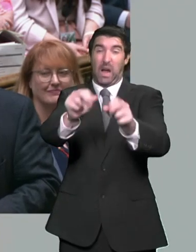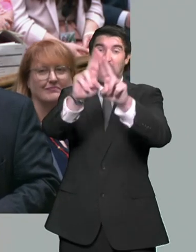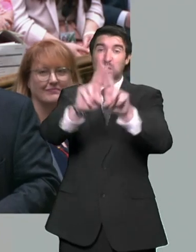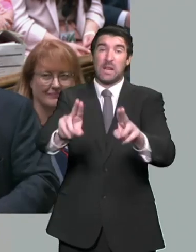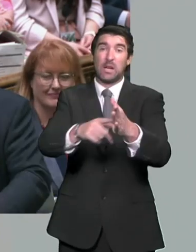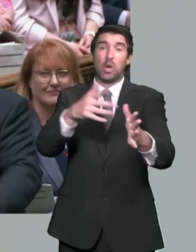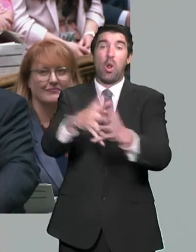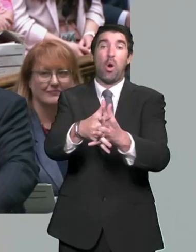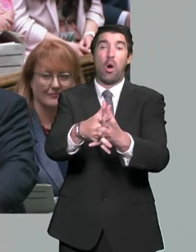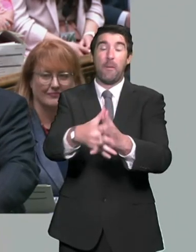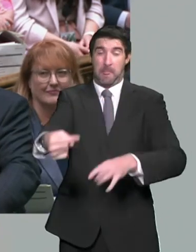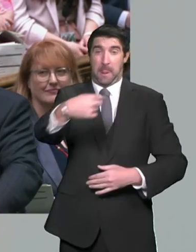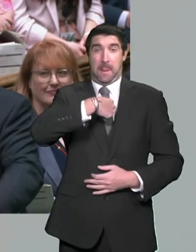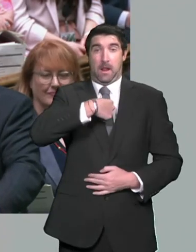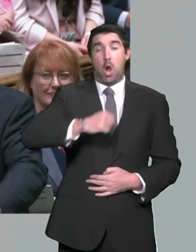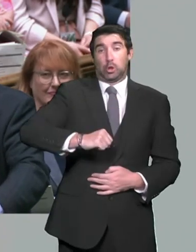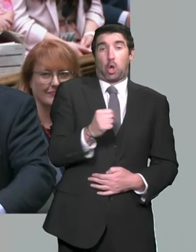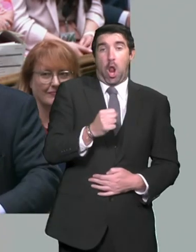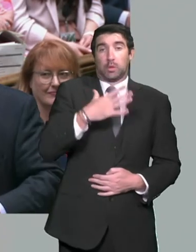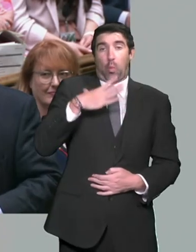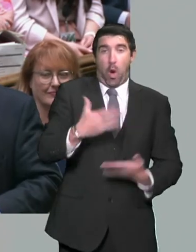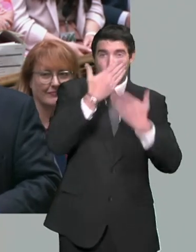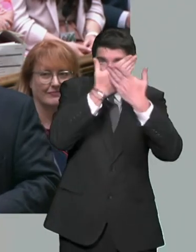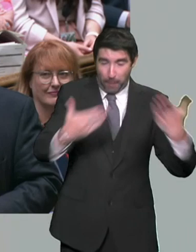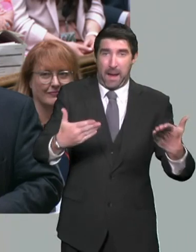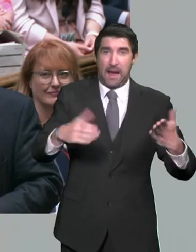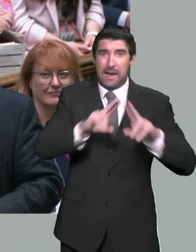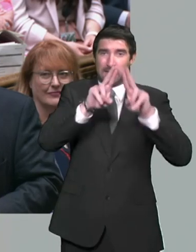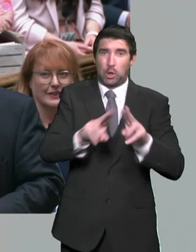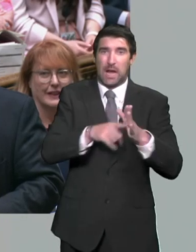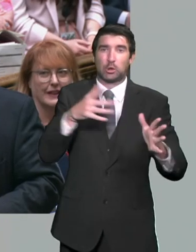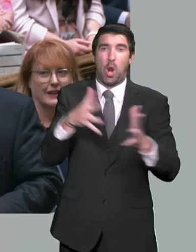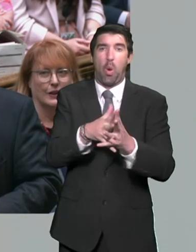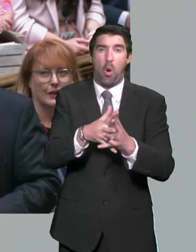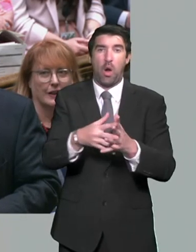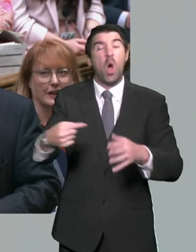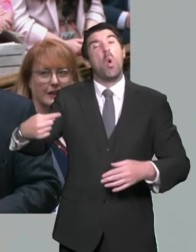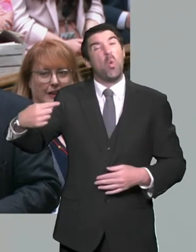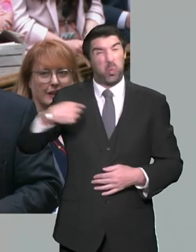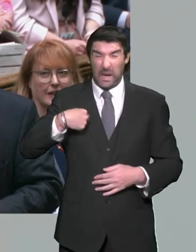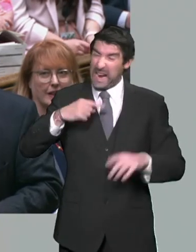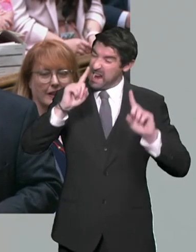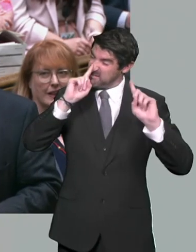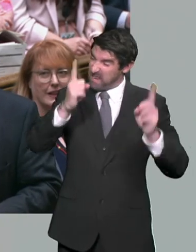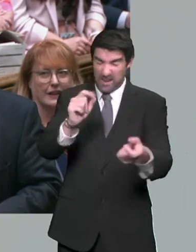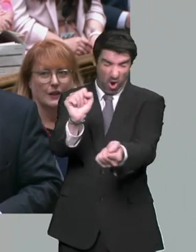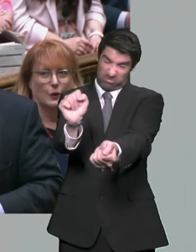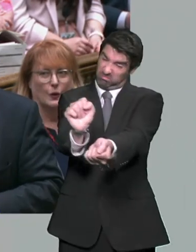Is it not the case that Scotland simply cannot afford to remain trapped in the failing Westminster